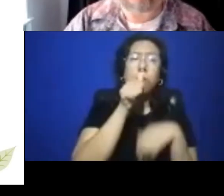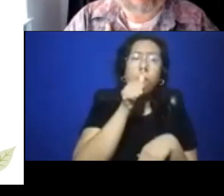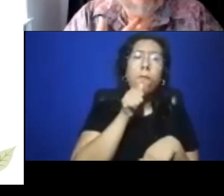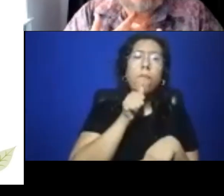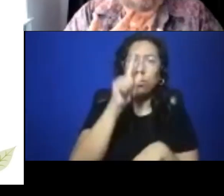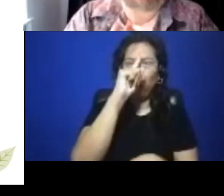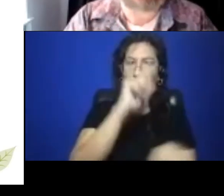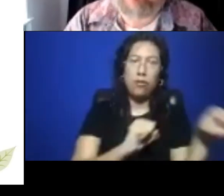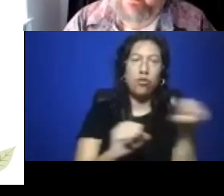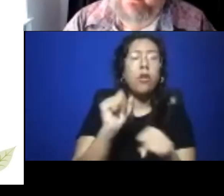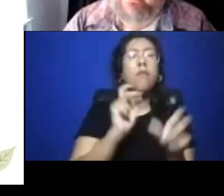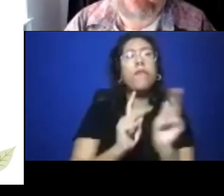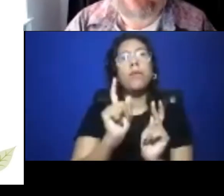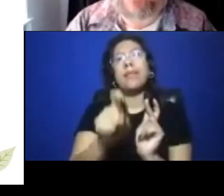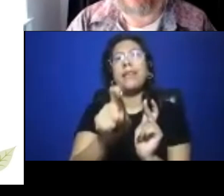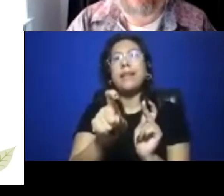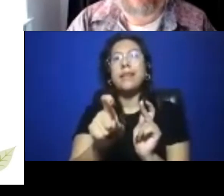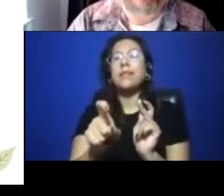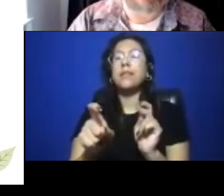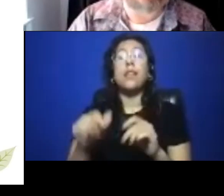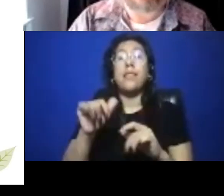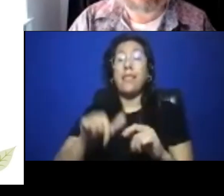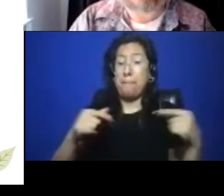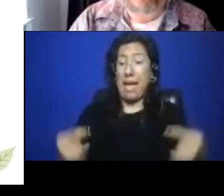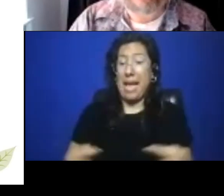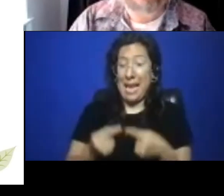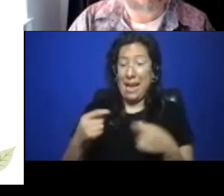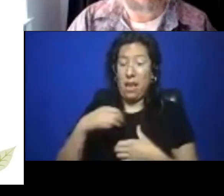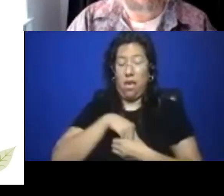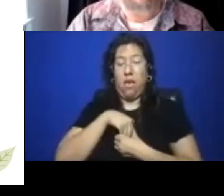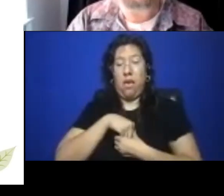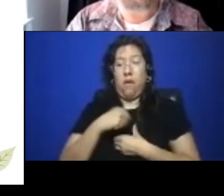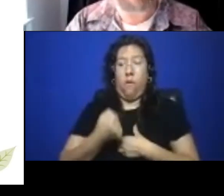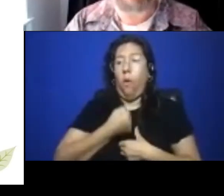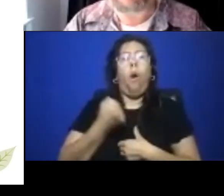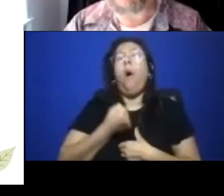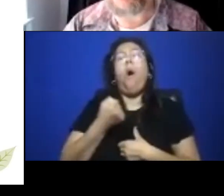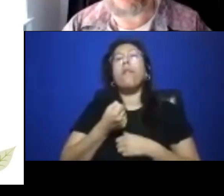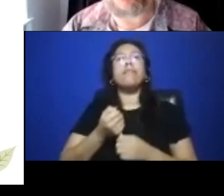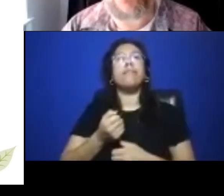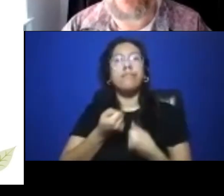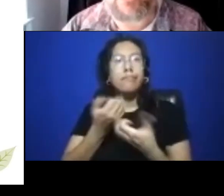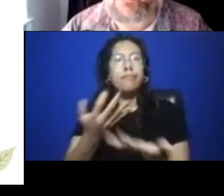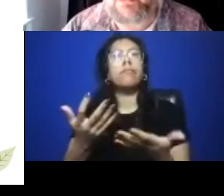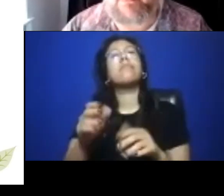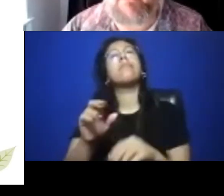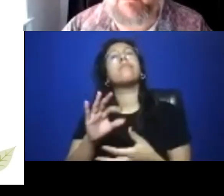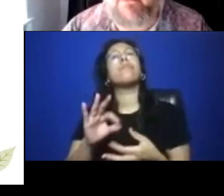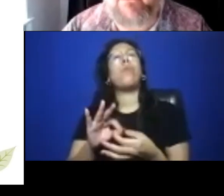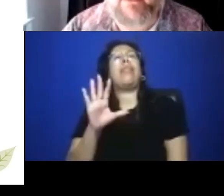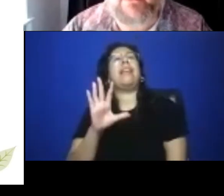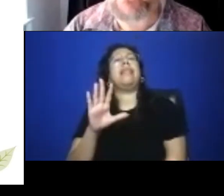who need to externalize the pain that they're feeling on the inside as a way to release some of the tension that might be felt.